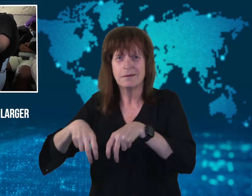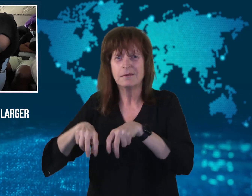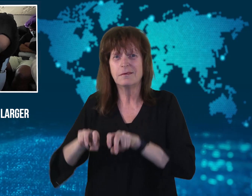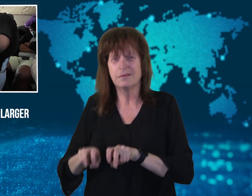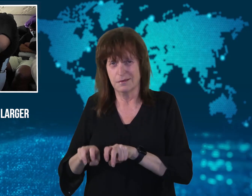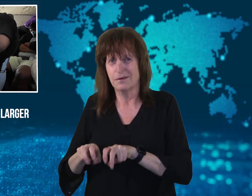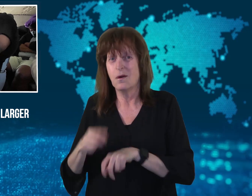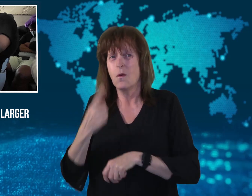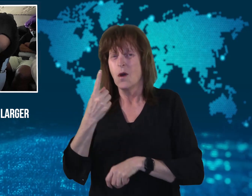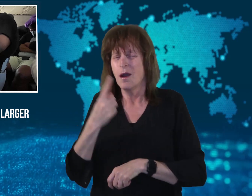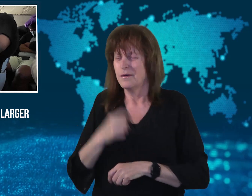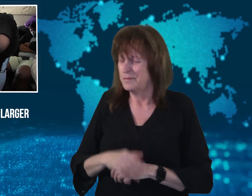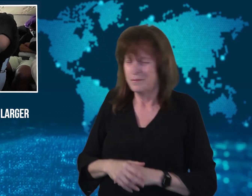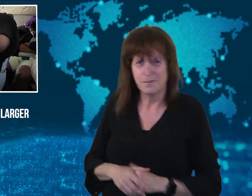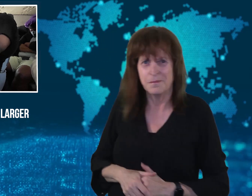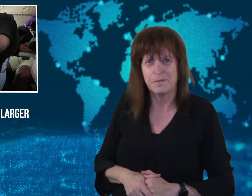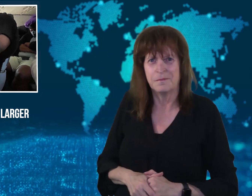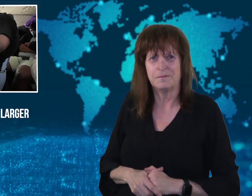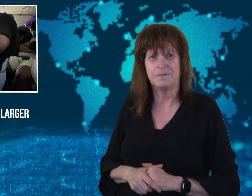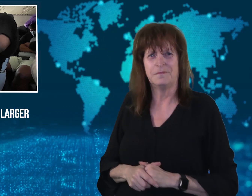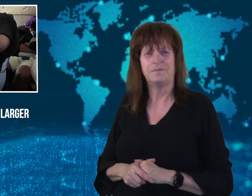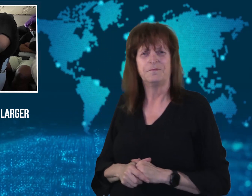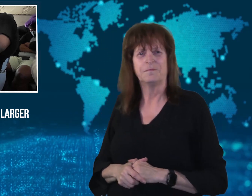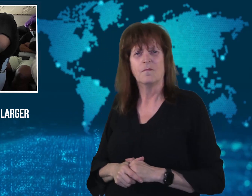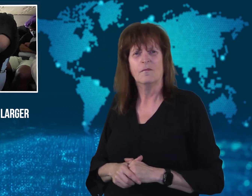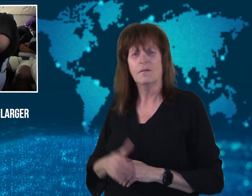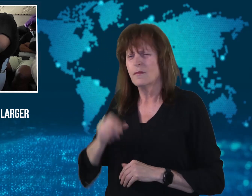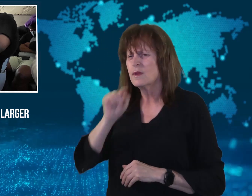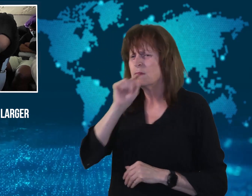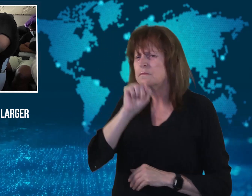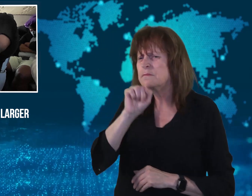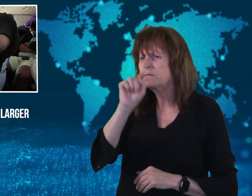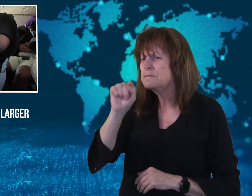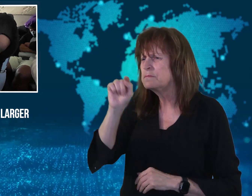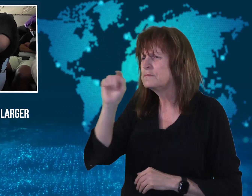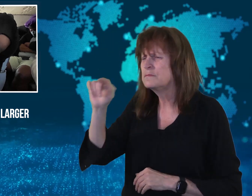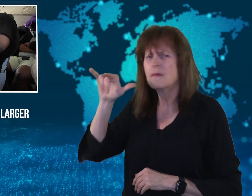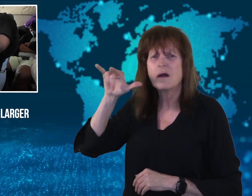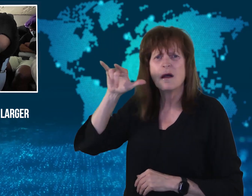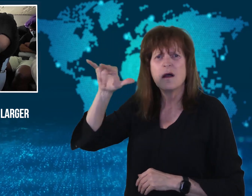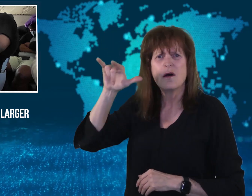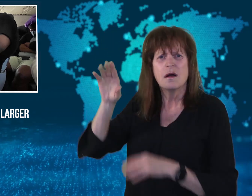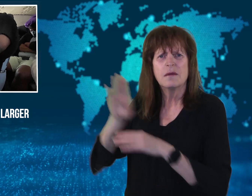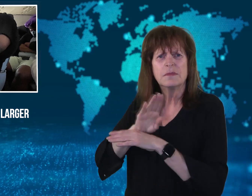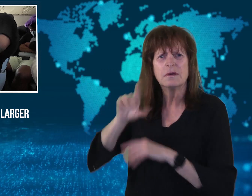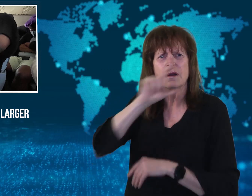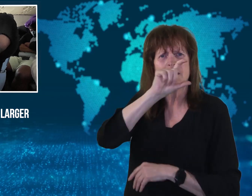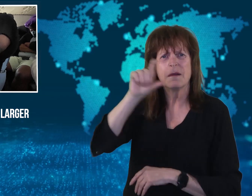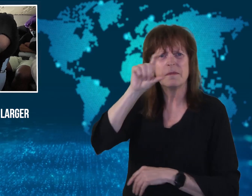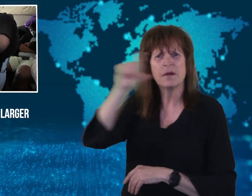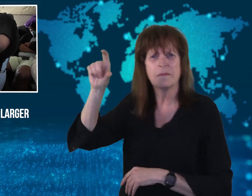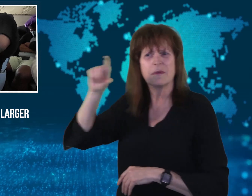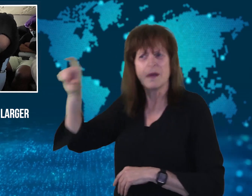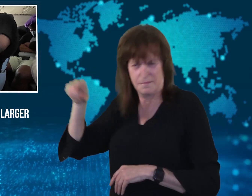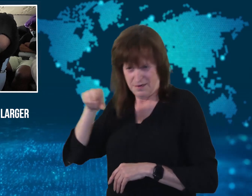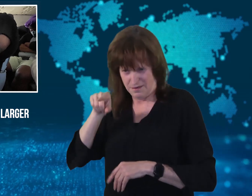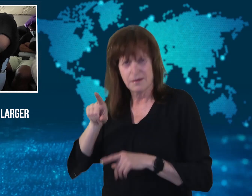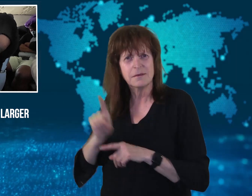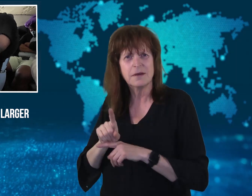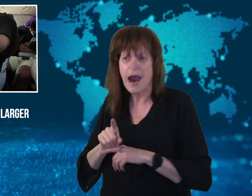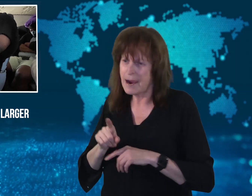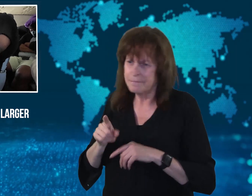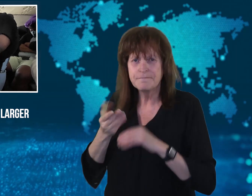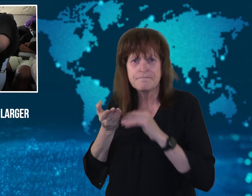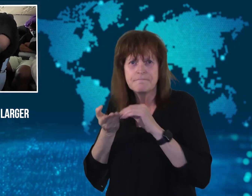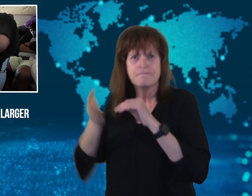Few different carriers have attempted additional charges for larger passengers